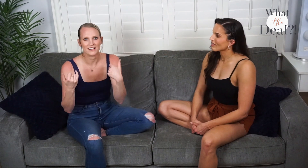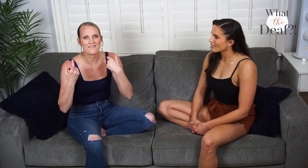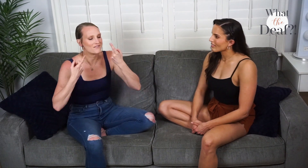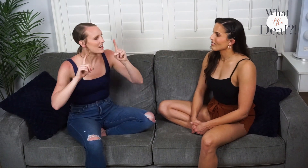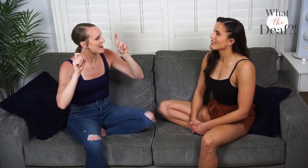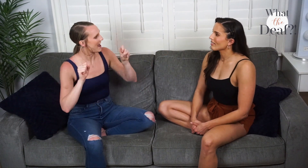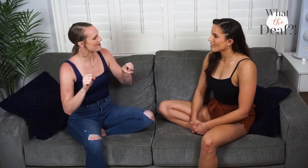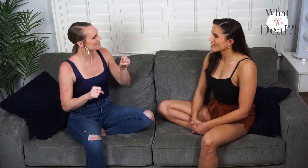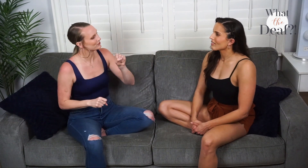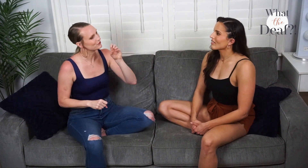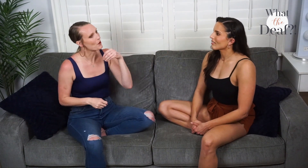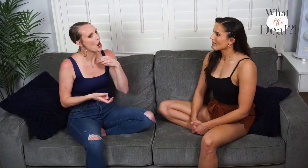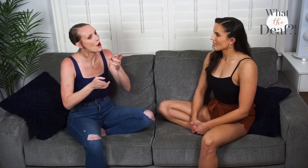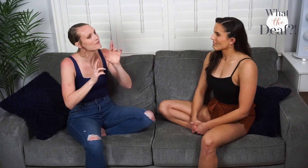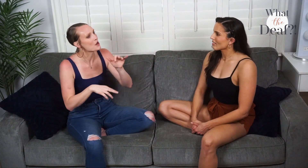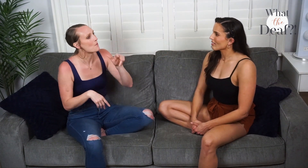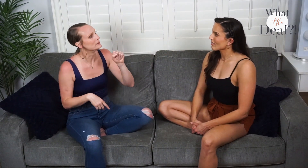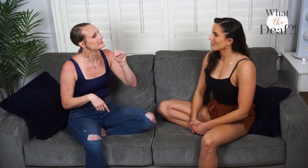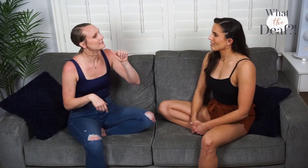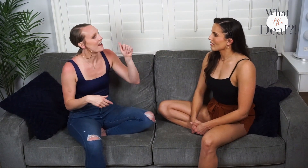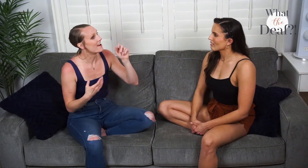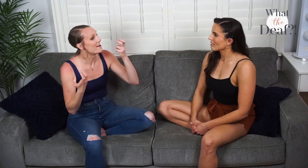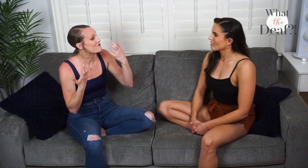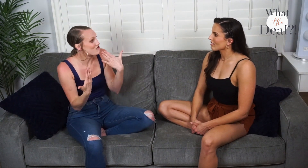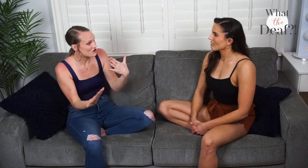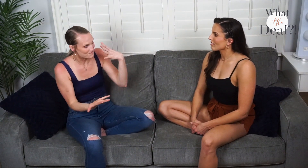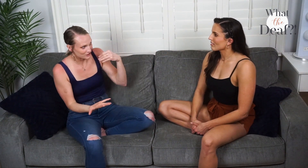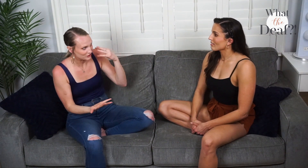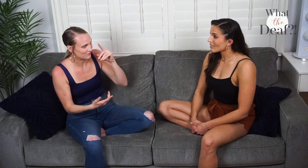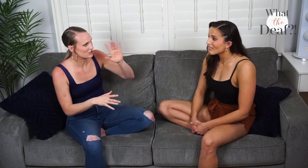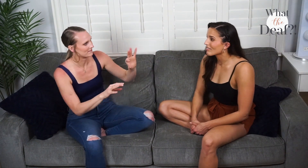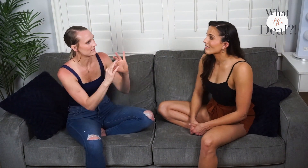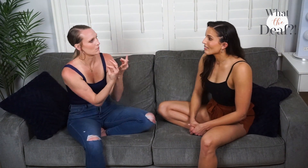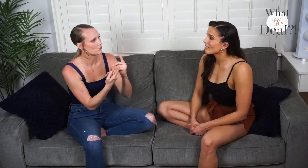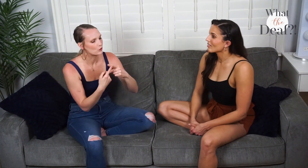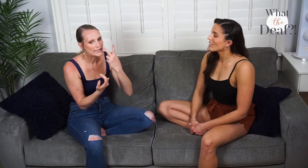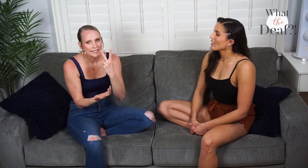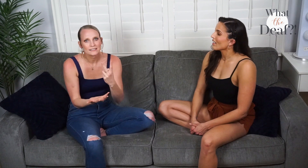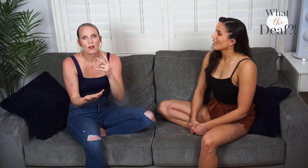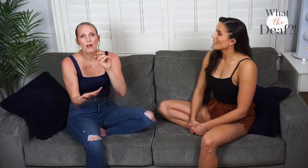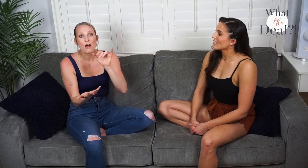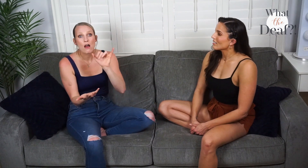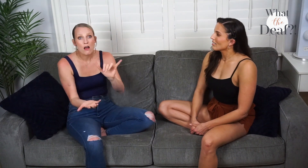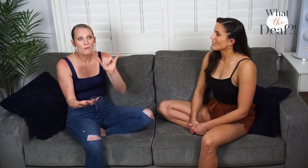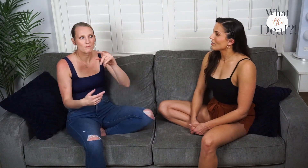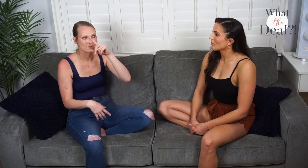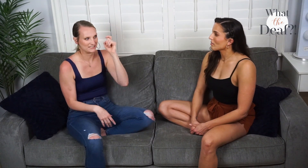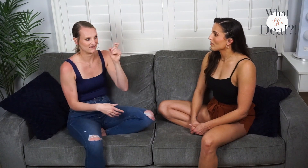Until now and I was finally able to do that. So hope that was like a really good experience for your family to see like, oh.